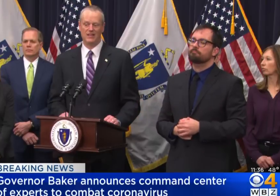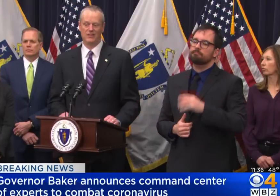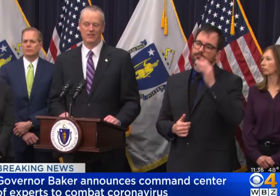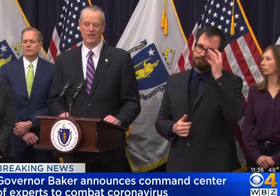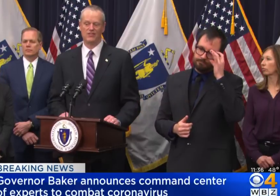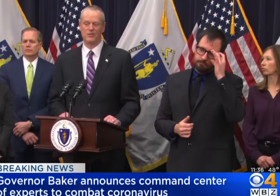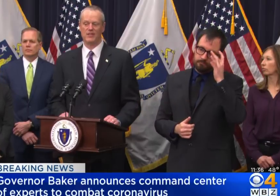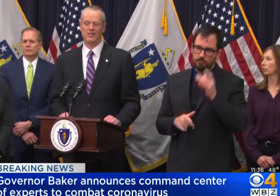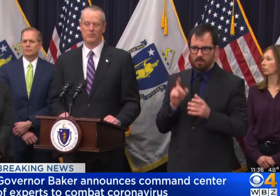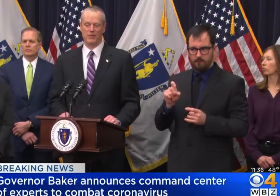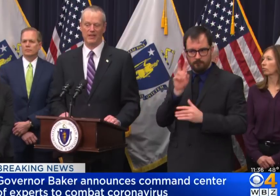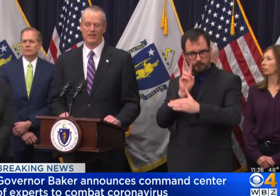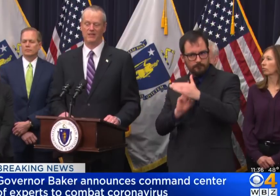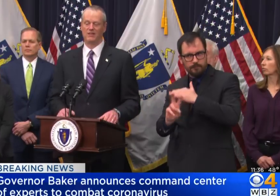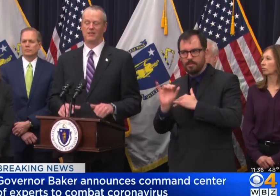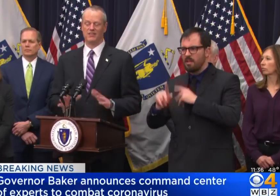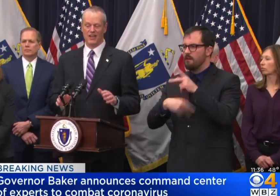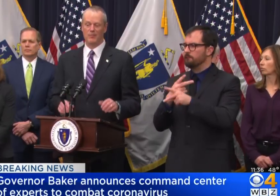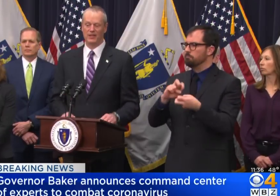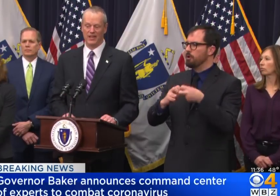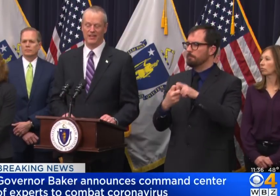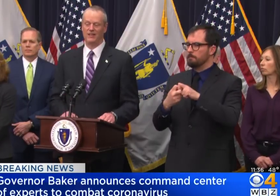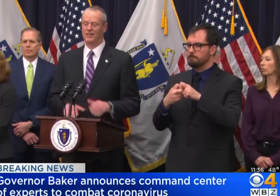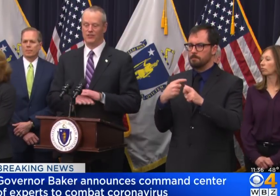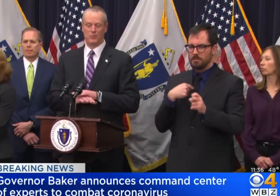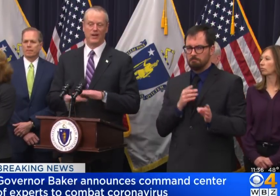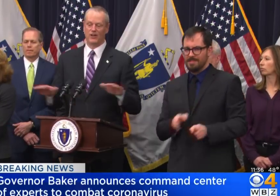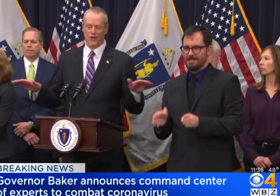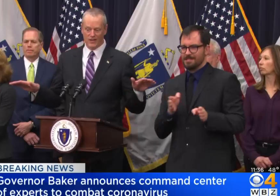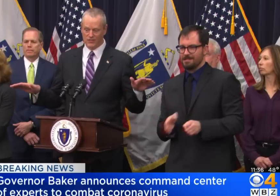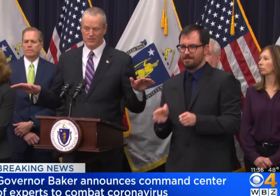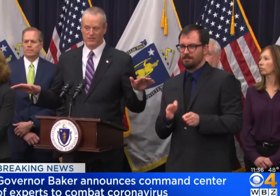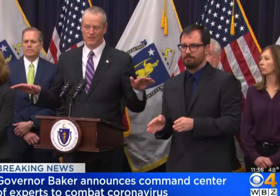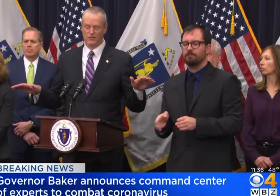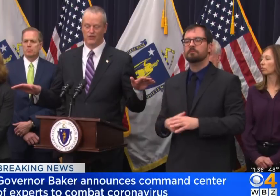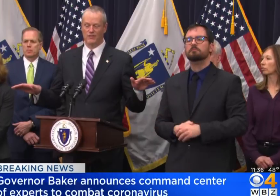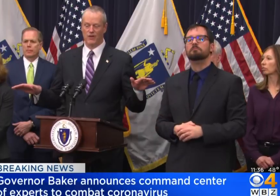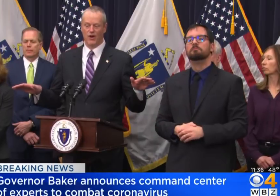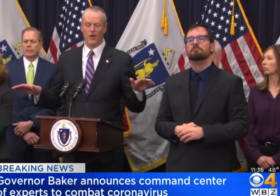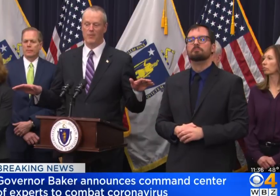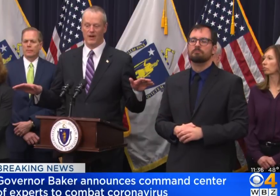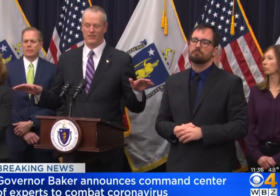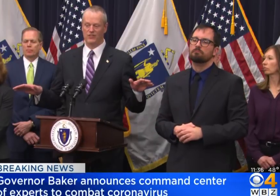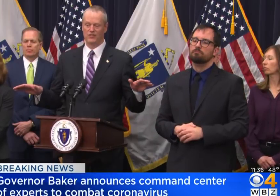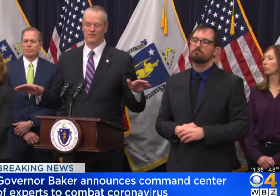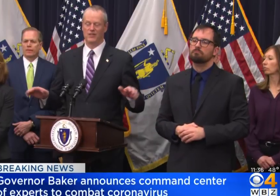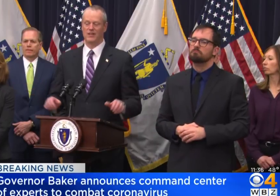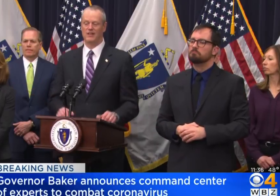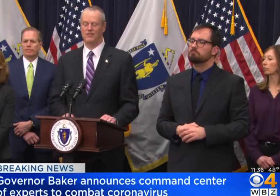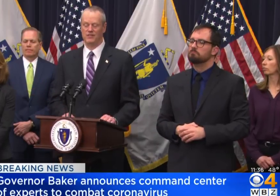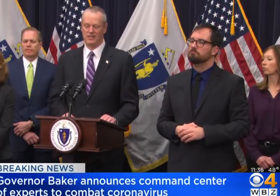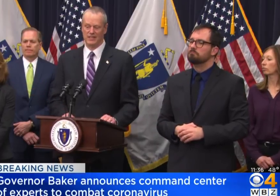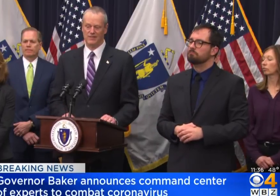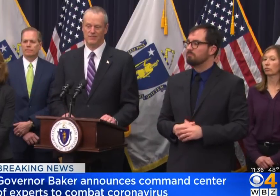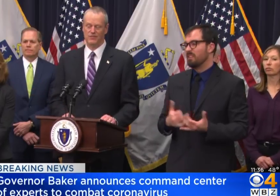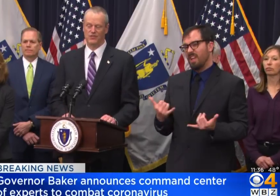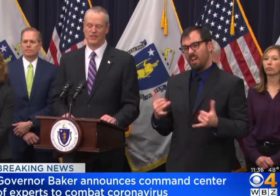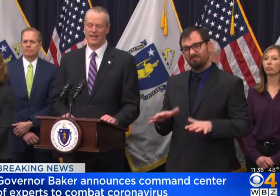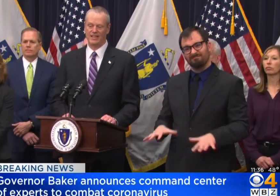TAKE ON AS A FUNDAMENTAL ASSIGNMENT WITH RESPECT TO HOSPITAL CAPACITY GOING FORWARD.